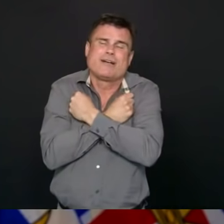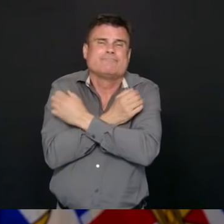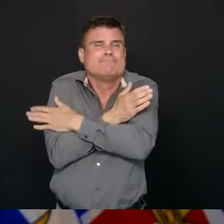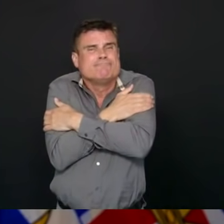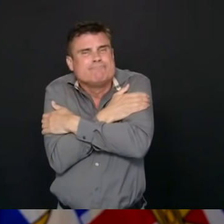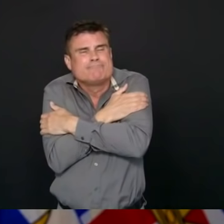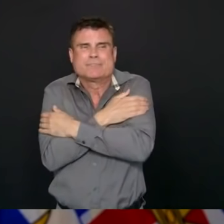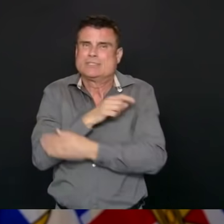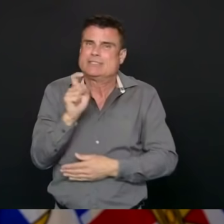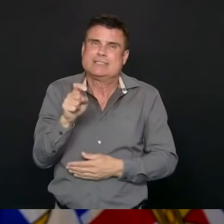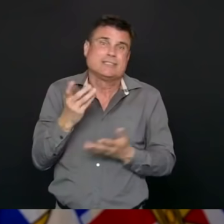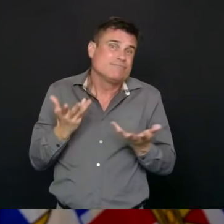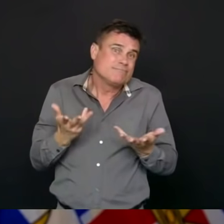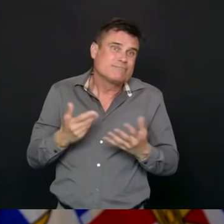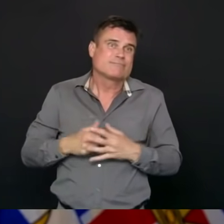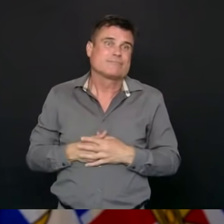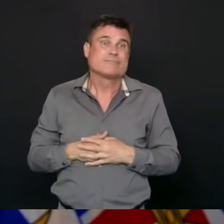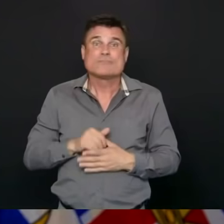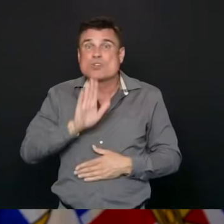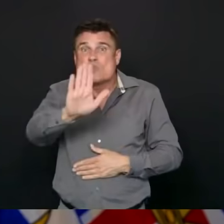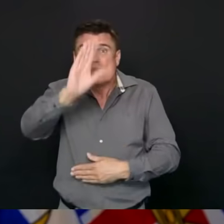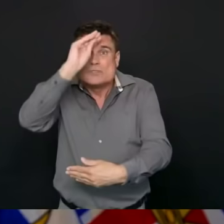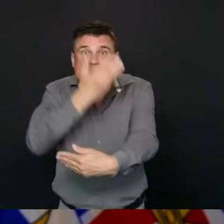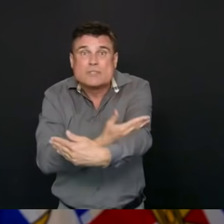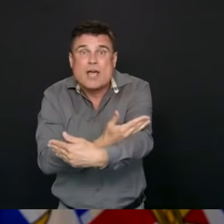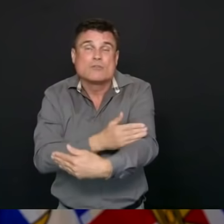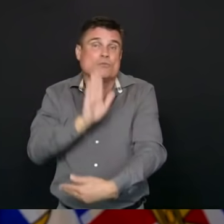Dr Henry,